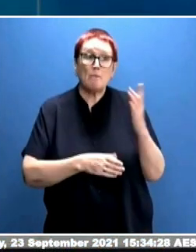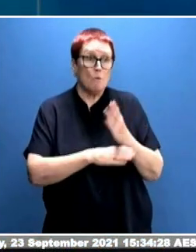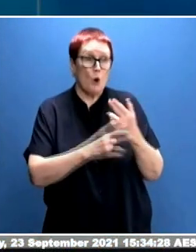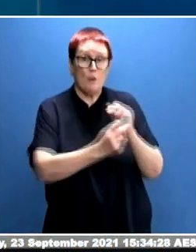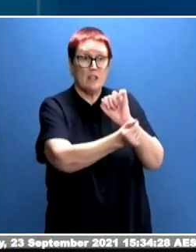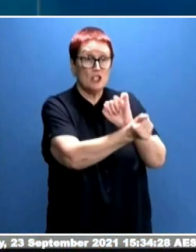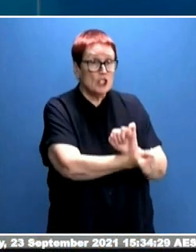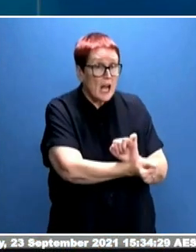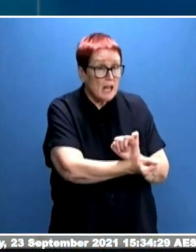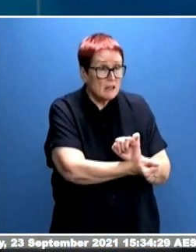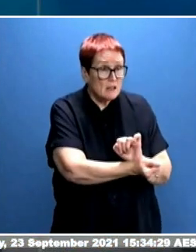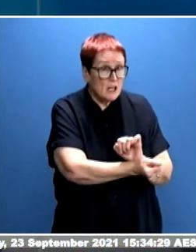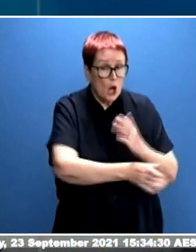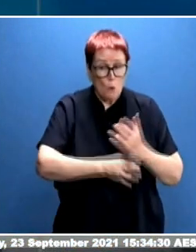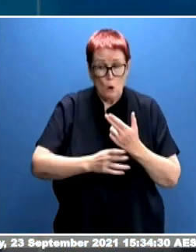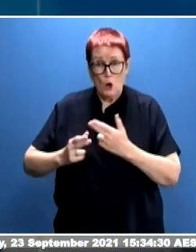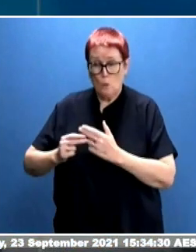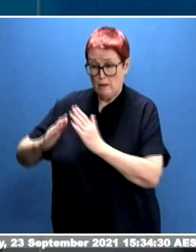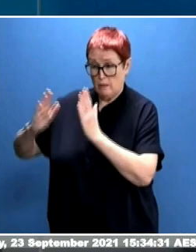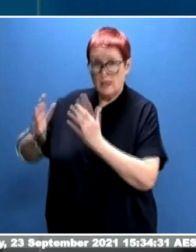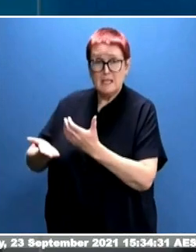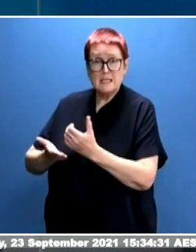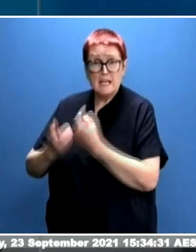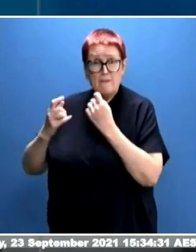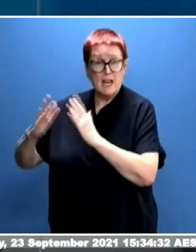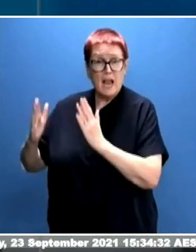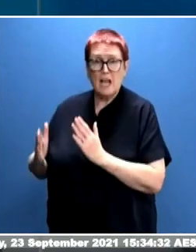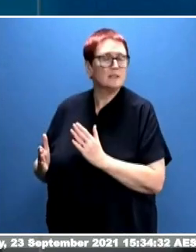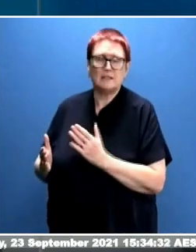All of the young people in Safe Care have their own paediatricians and